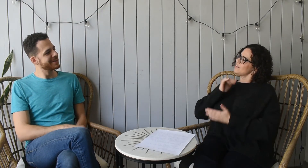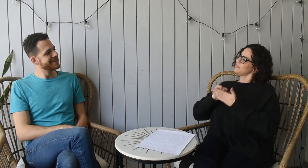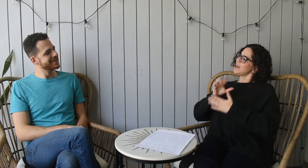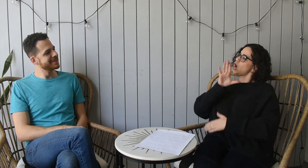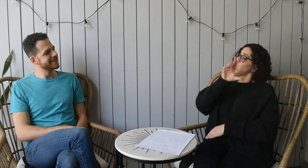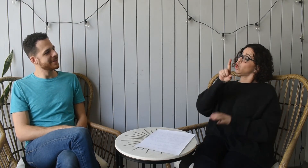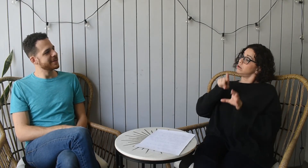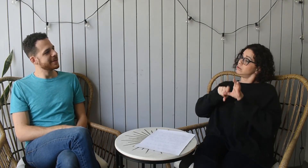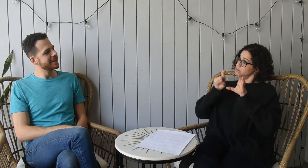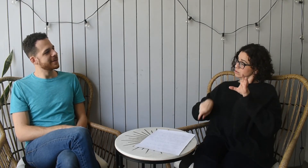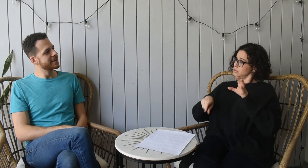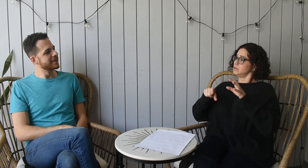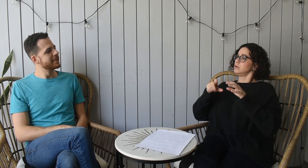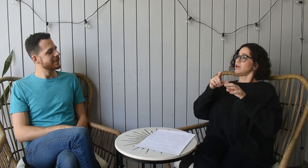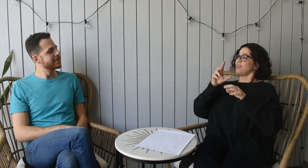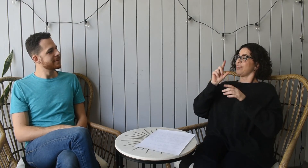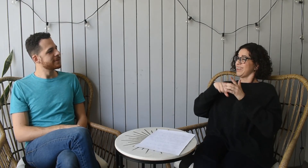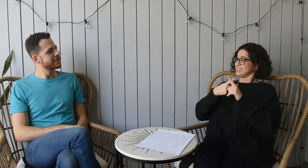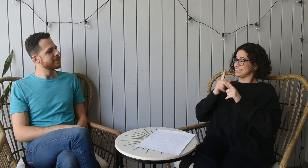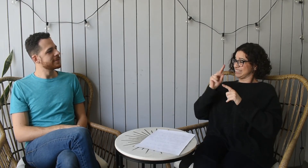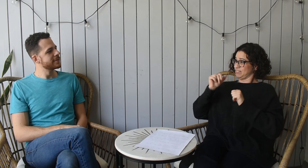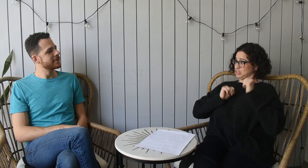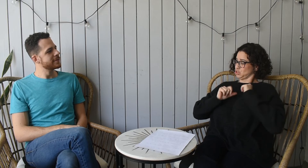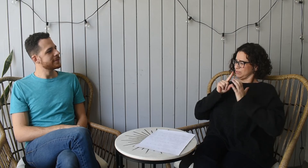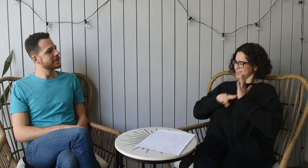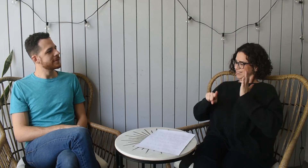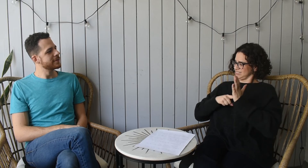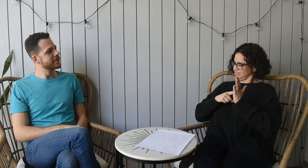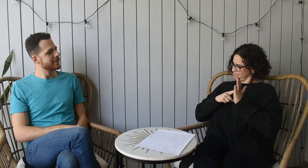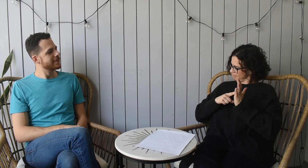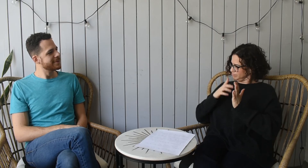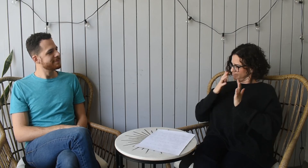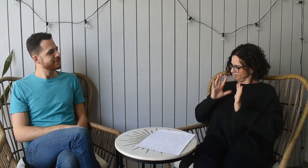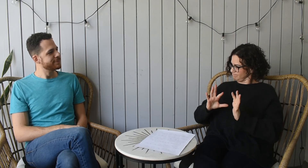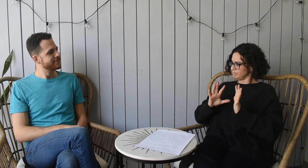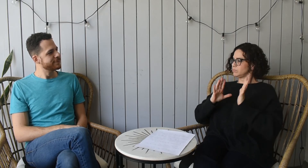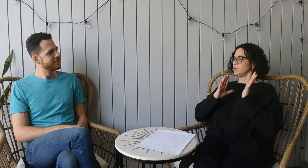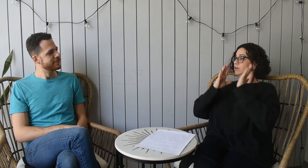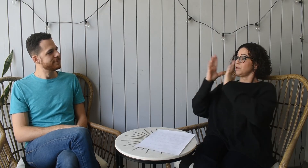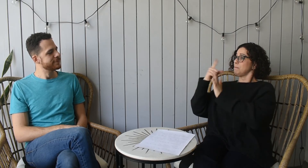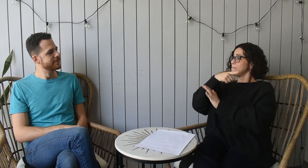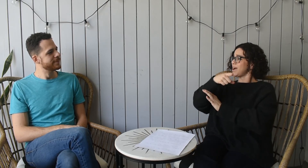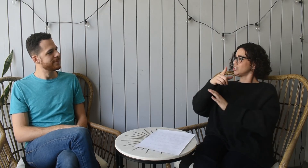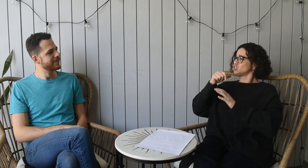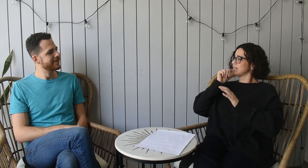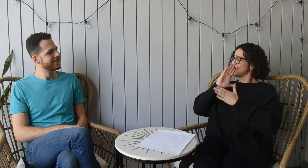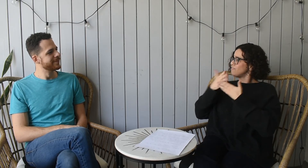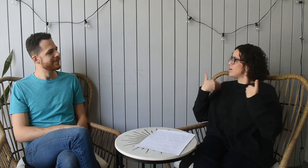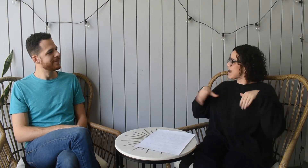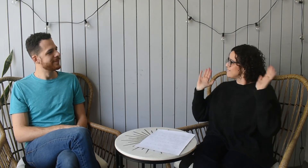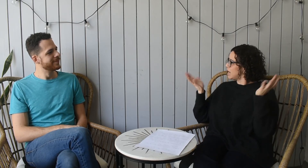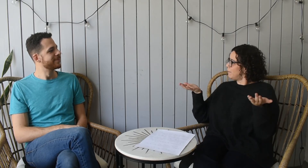I feel that her coming out, then the TV show cancelled, But she never gave up.